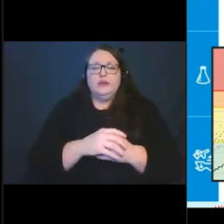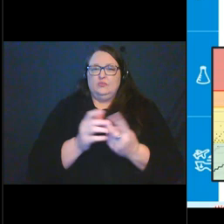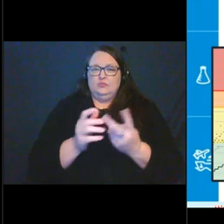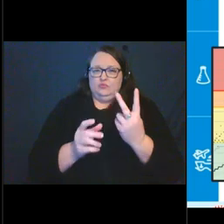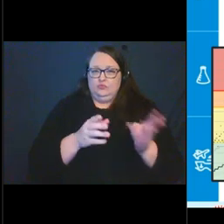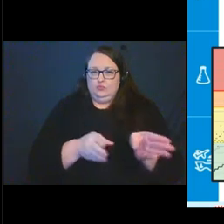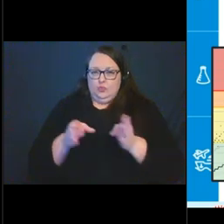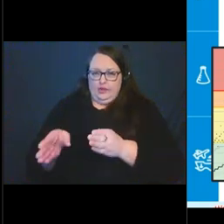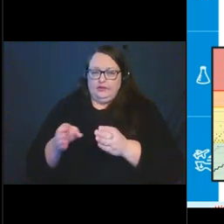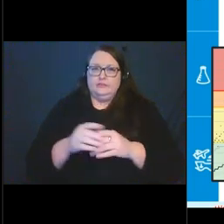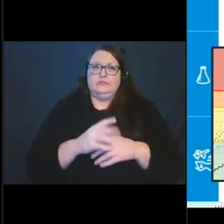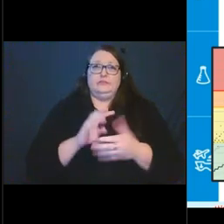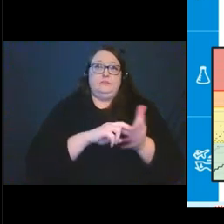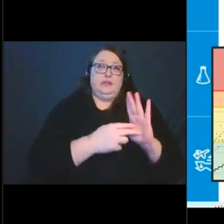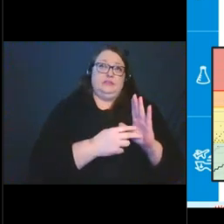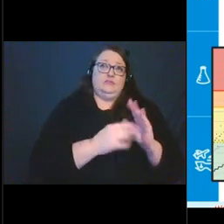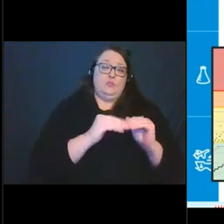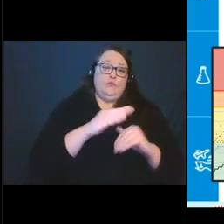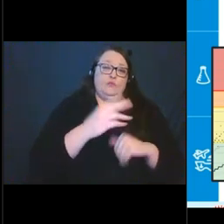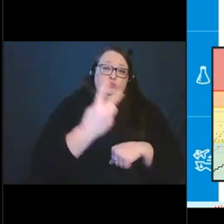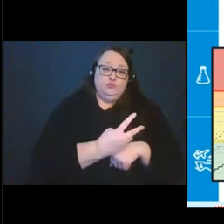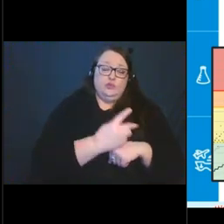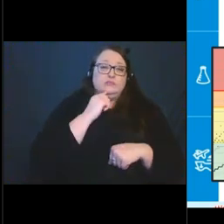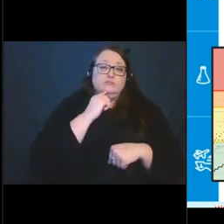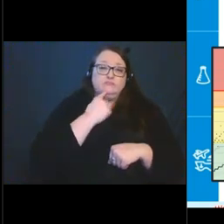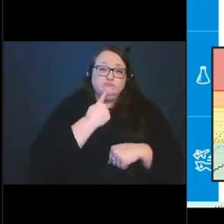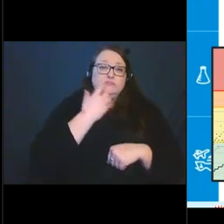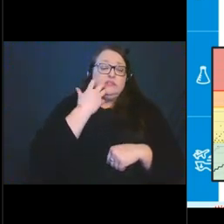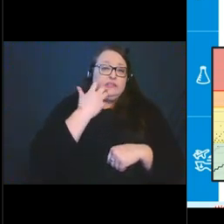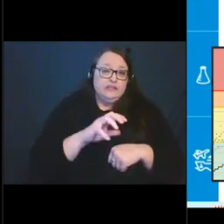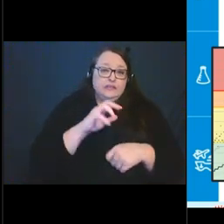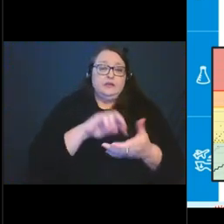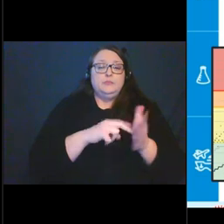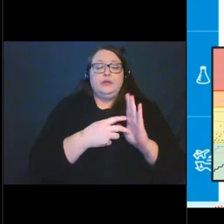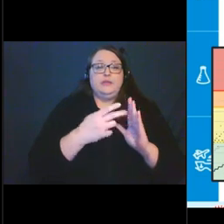consecutive days of very intense heat, meaning the values for both the high and low temperatures